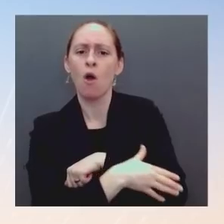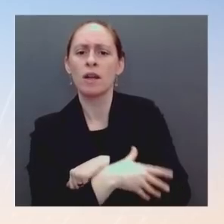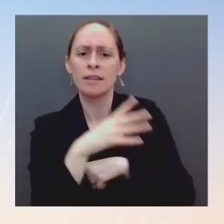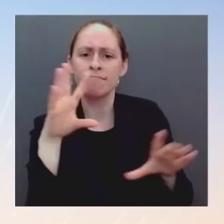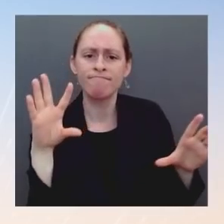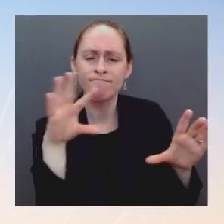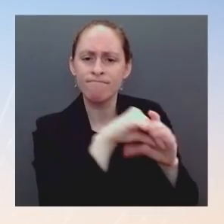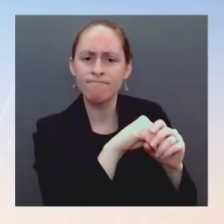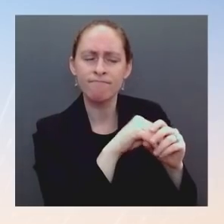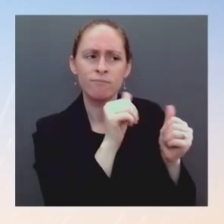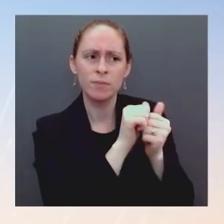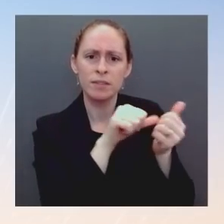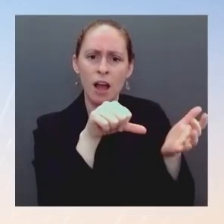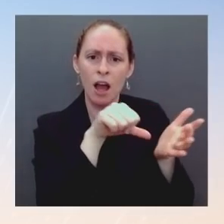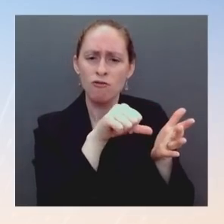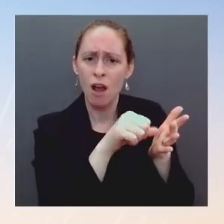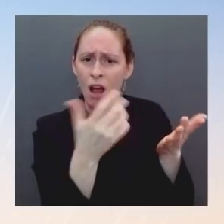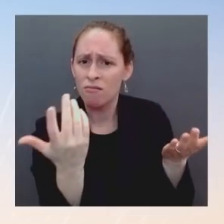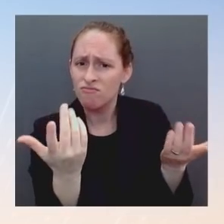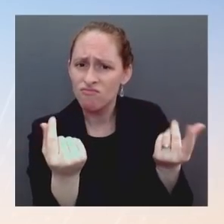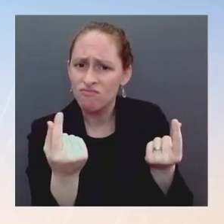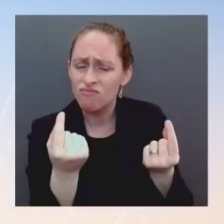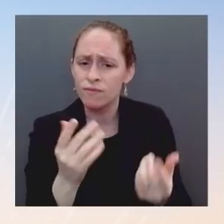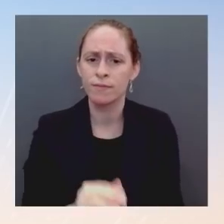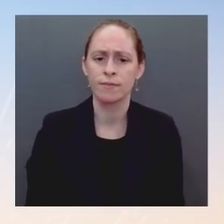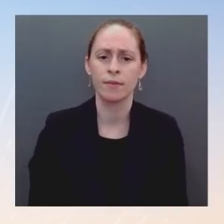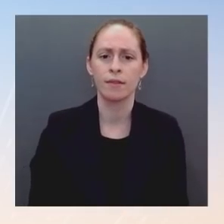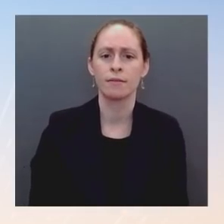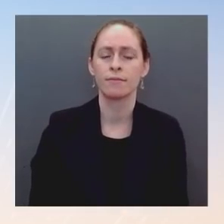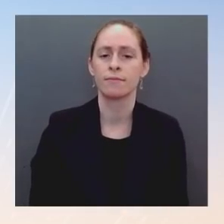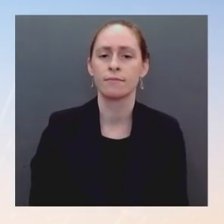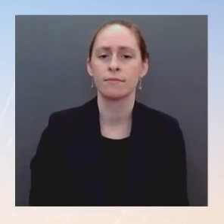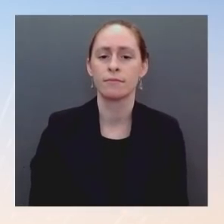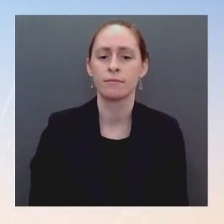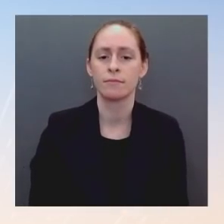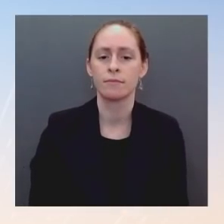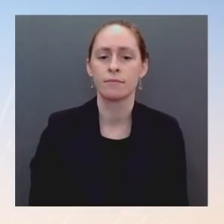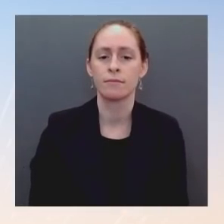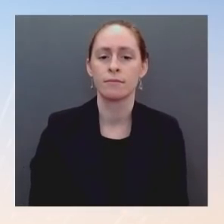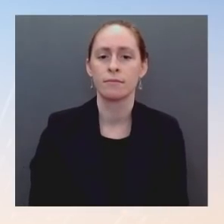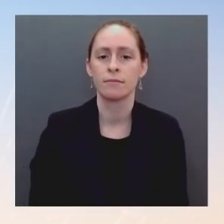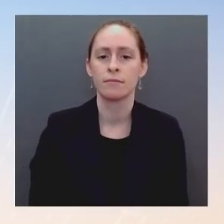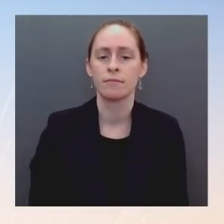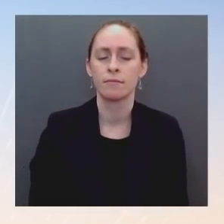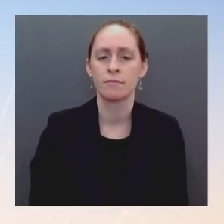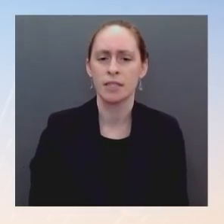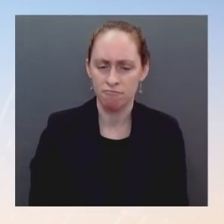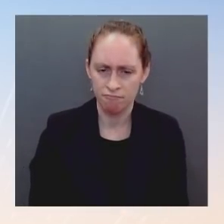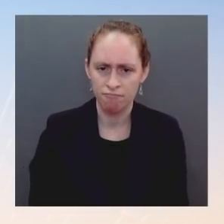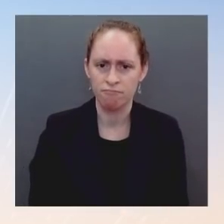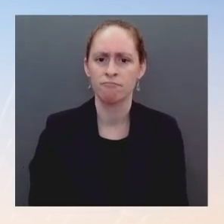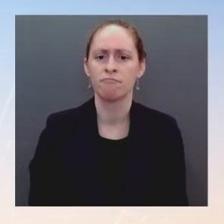and we can talk about -- more about that if you would like -- that will be discussed during the meeting this afternoon.